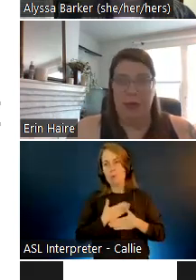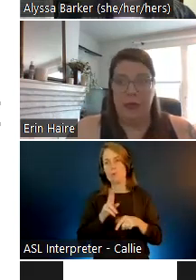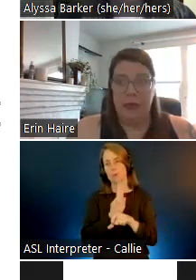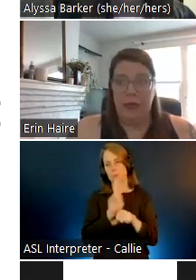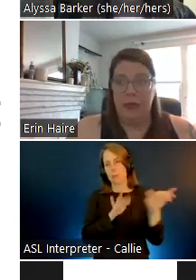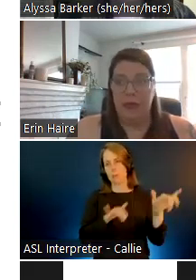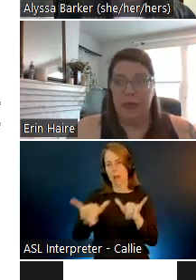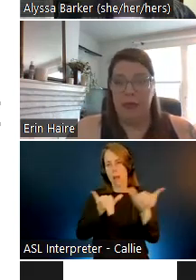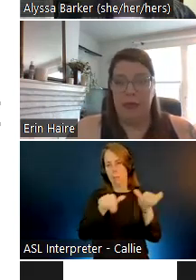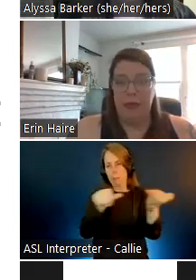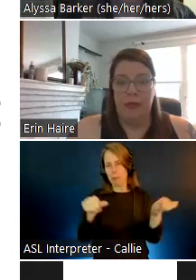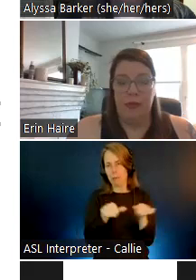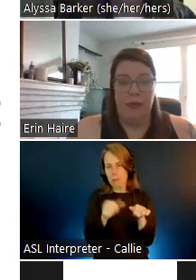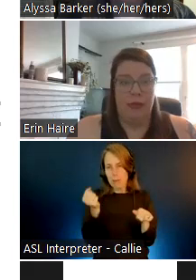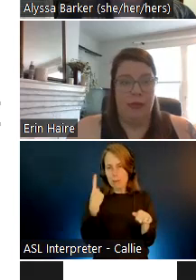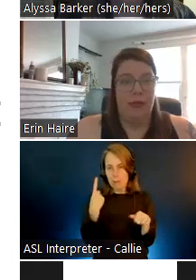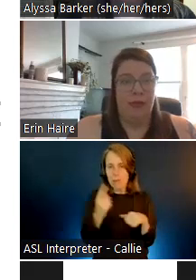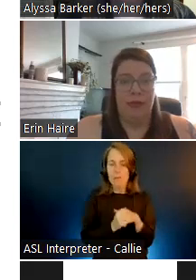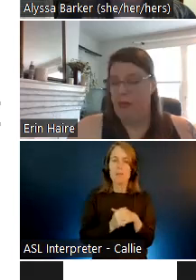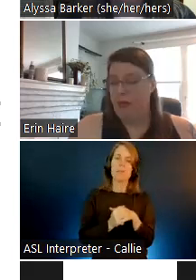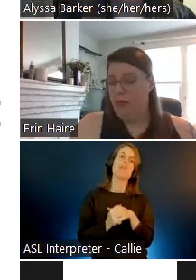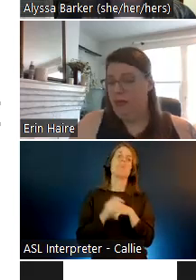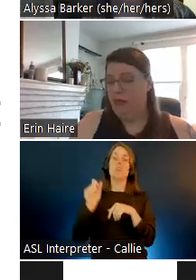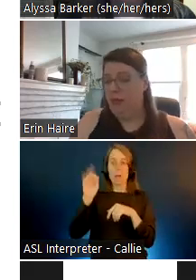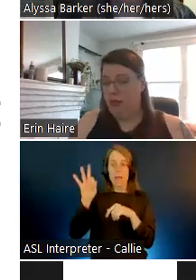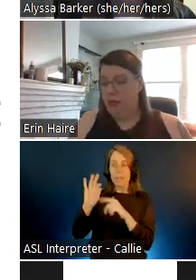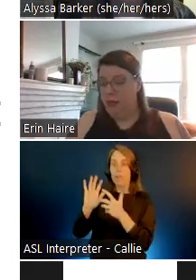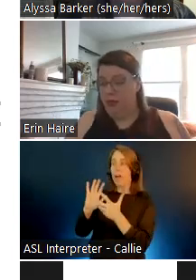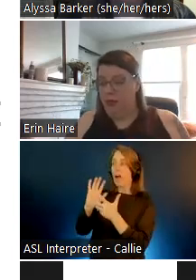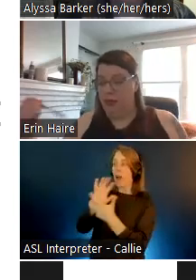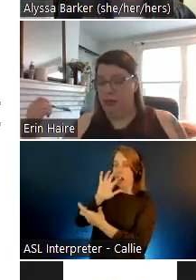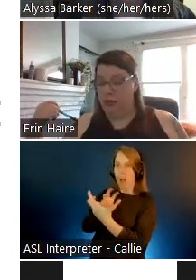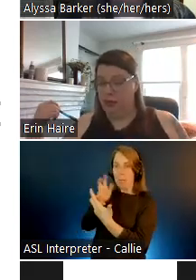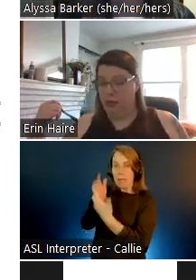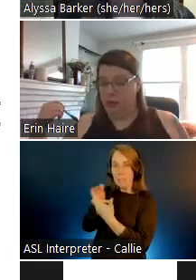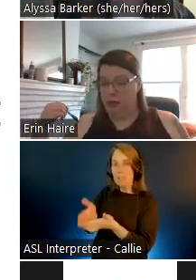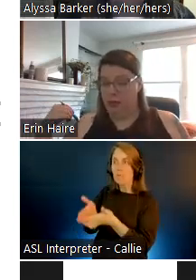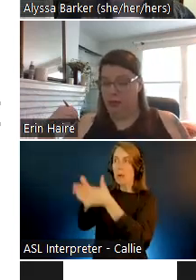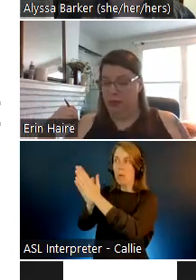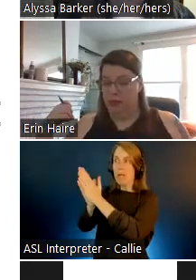a particular requested accommodation gotta look at other things that might provide that accommodation